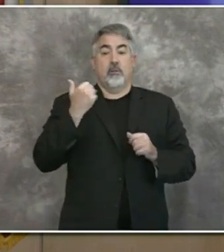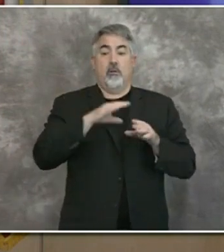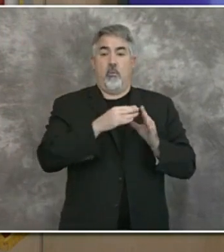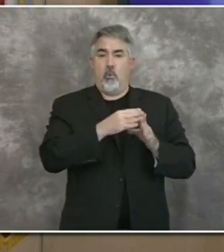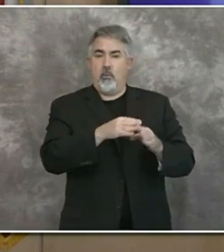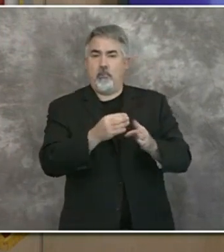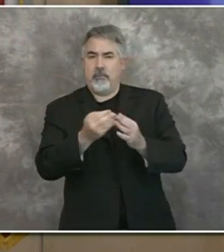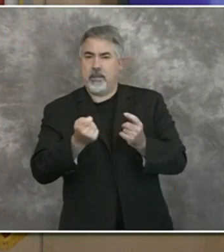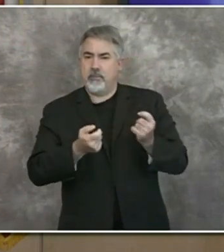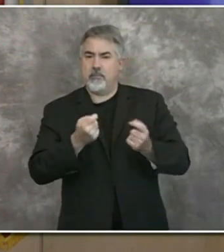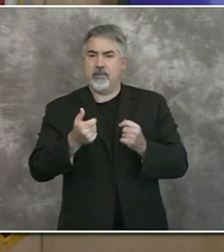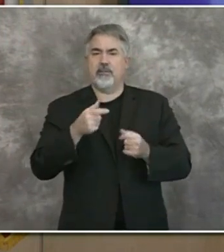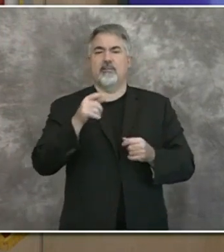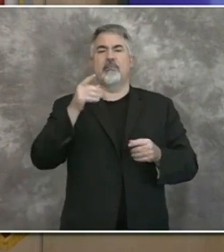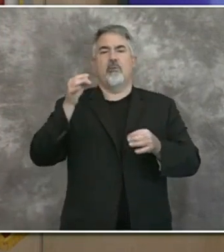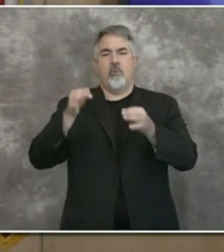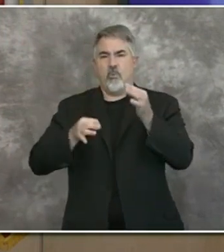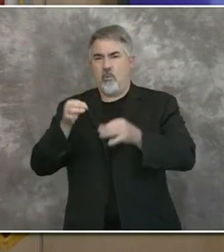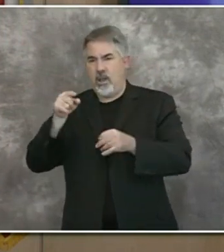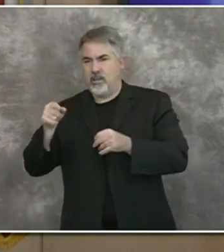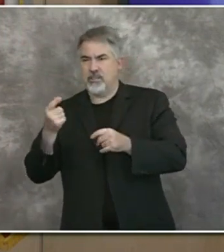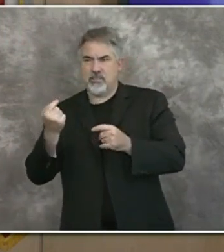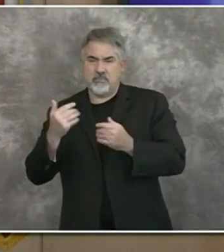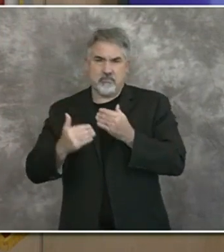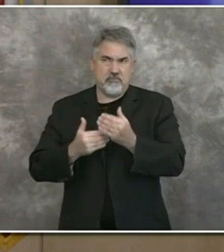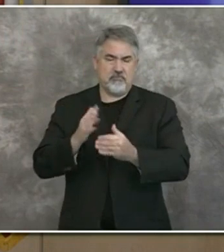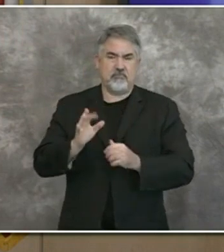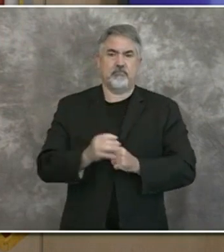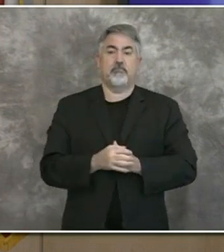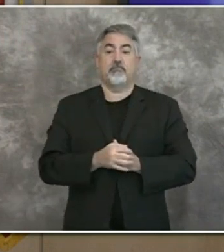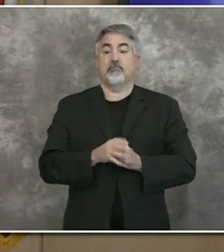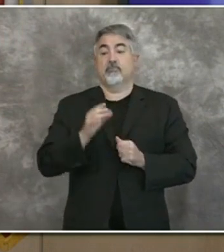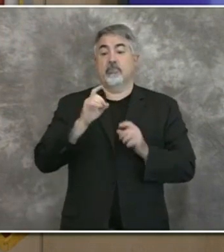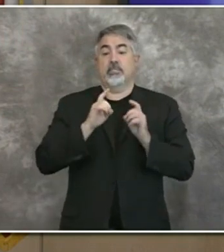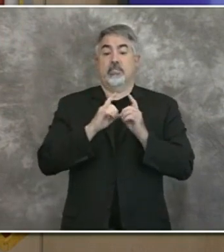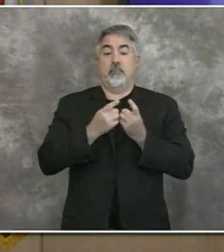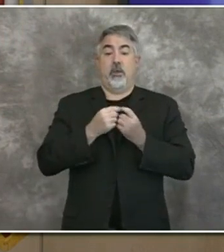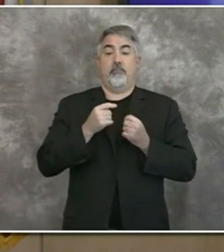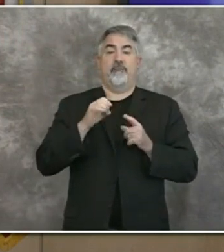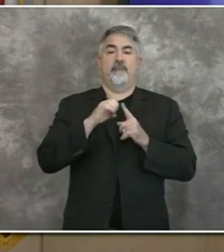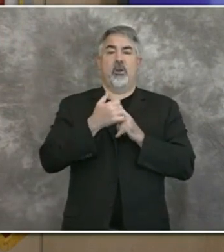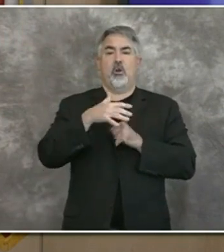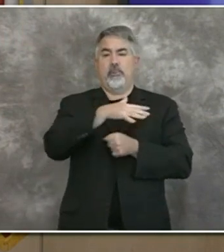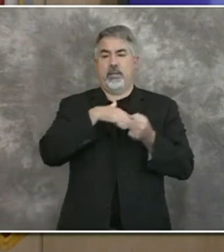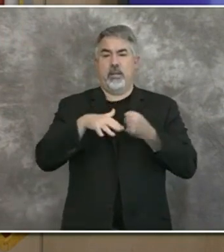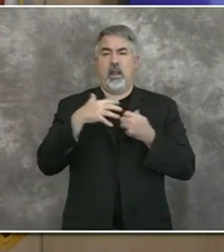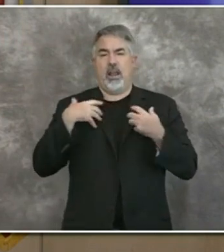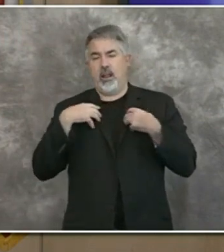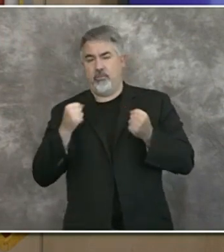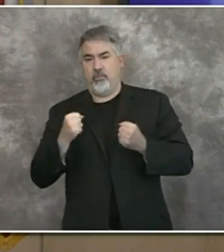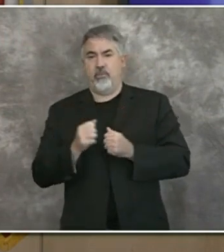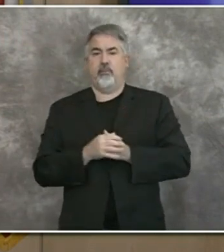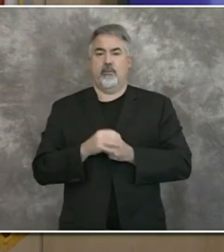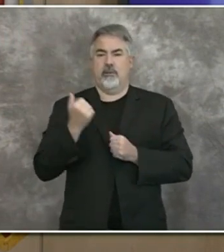ASSIST TO AND ACCEPTING KIOSK PAYMENTS FURTHER OPENING THESE OPENINGS WILL BE COORDINATED WITH THE COURTS. OUR